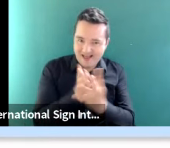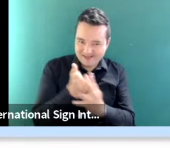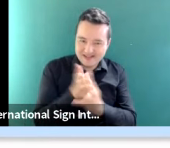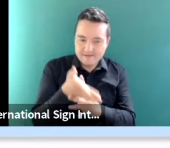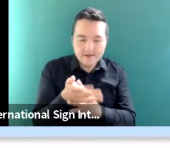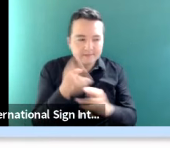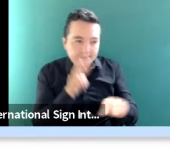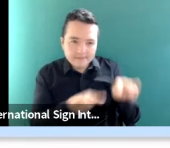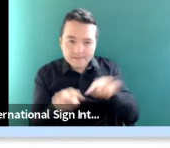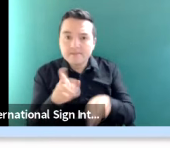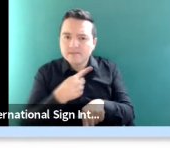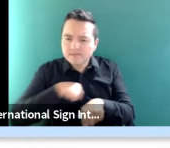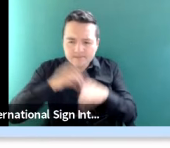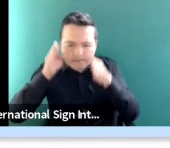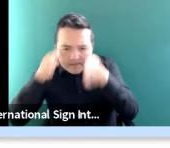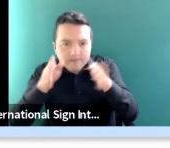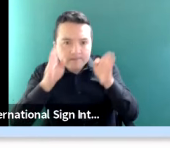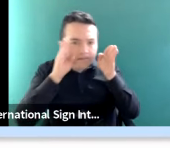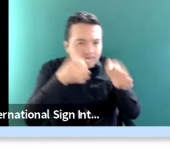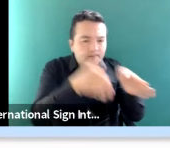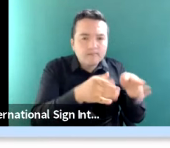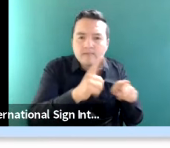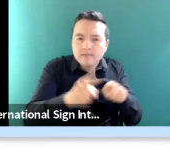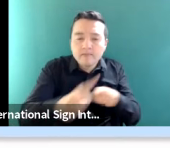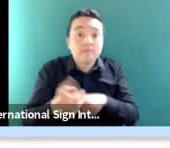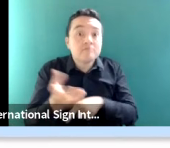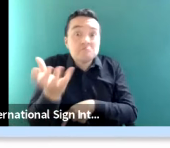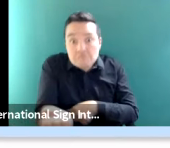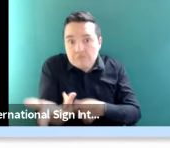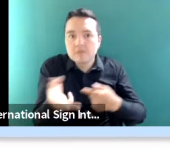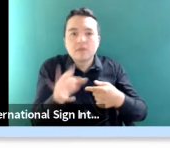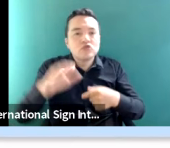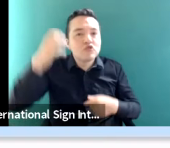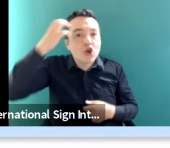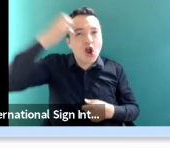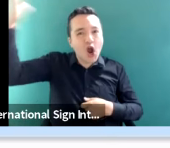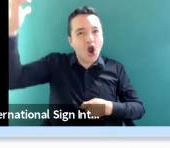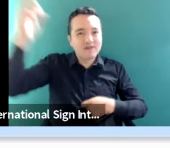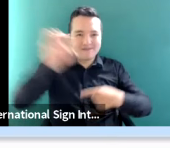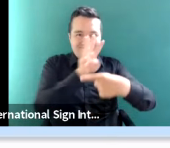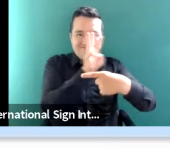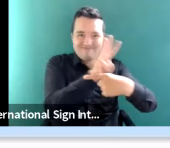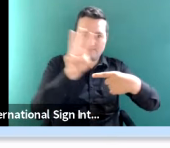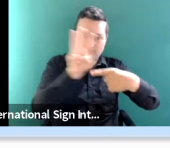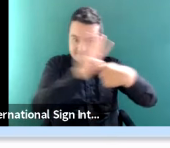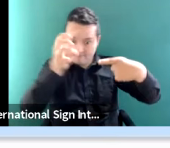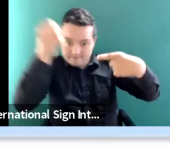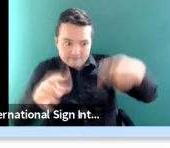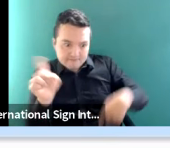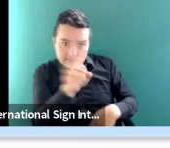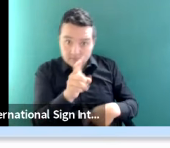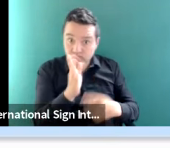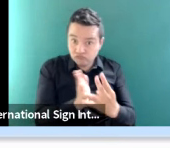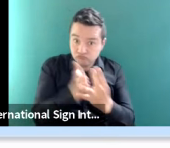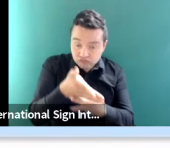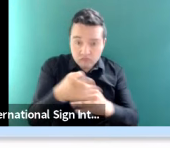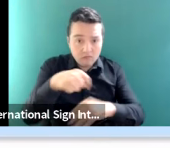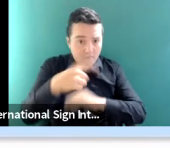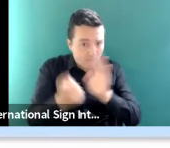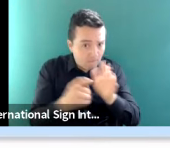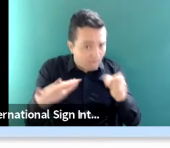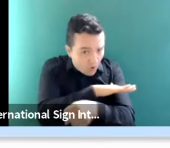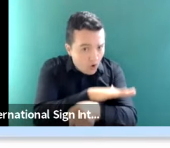Another program is the digital accessibility.